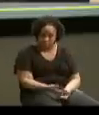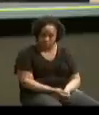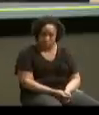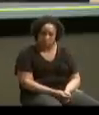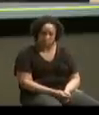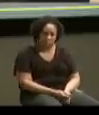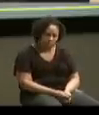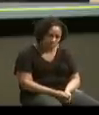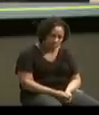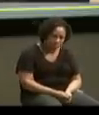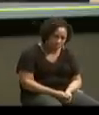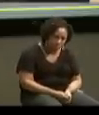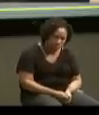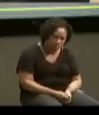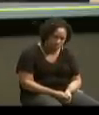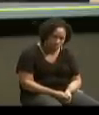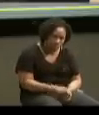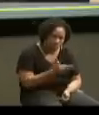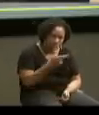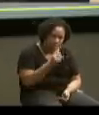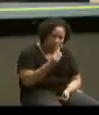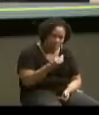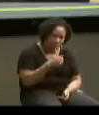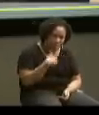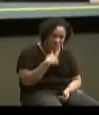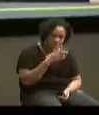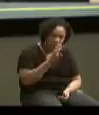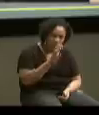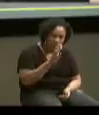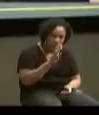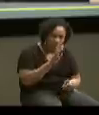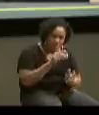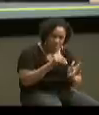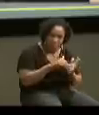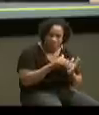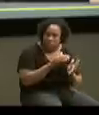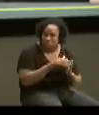I THINK YOU MIGHT HAVE ADDRESSED PART OF THIS.